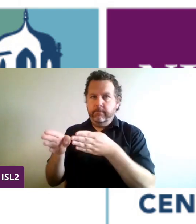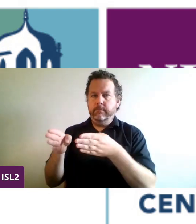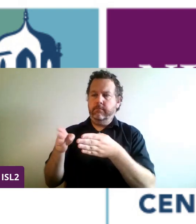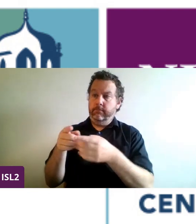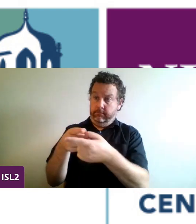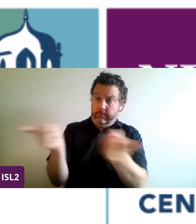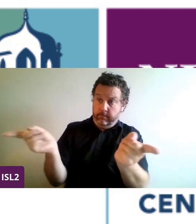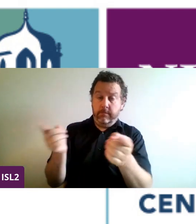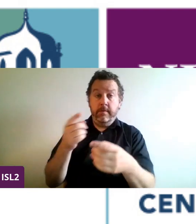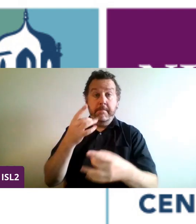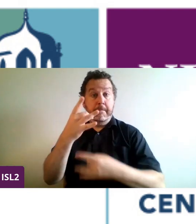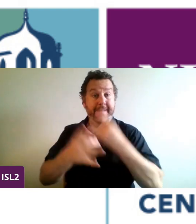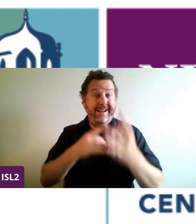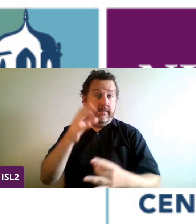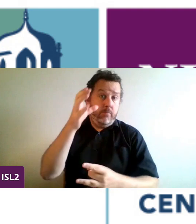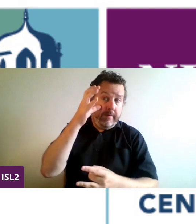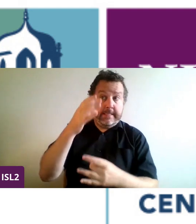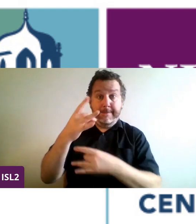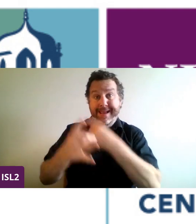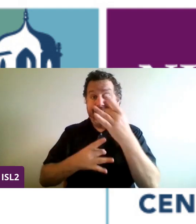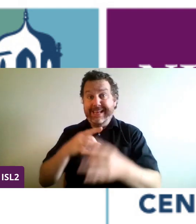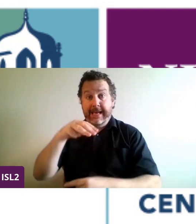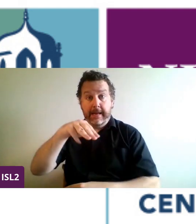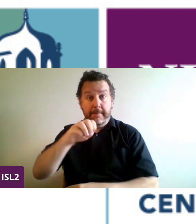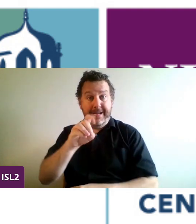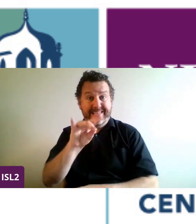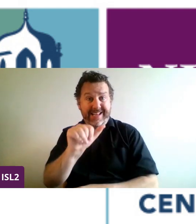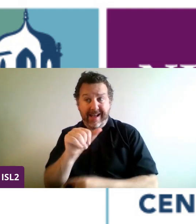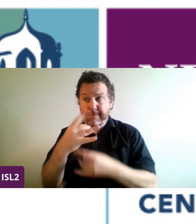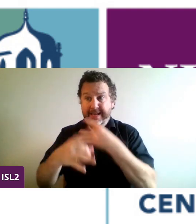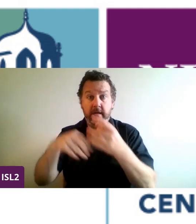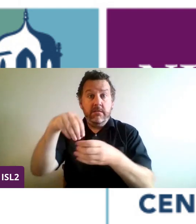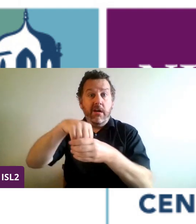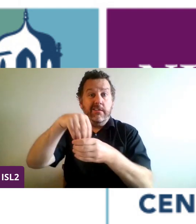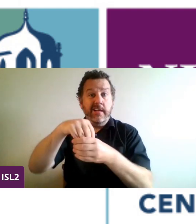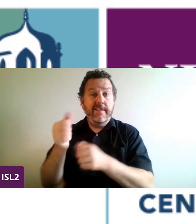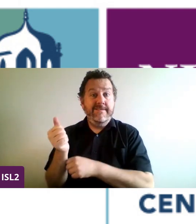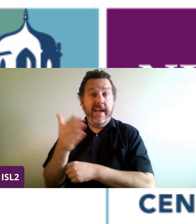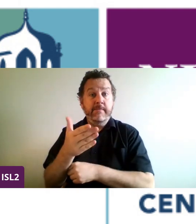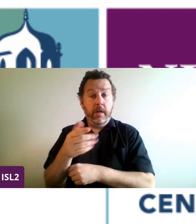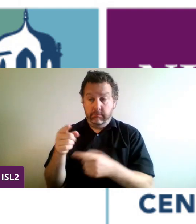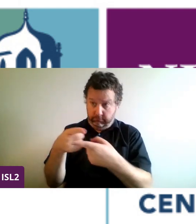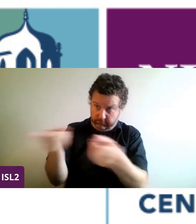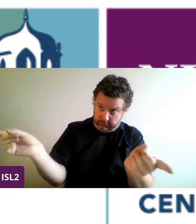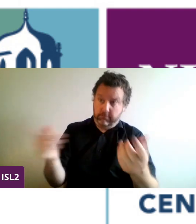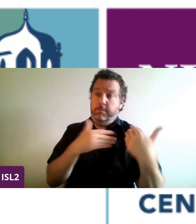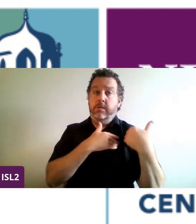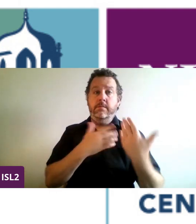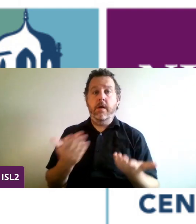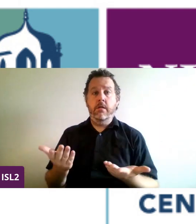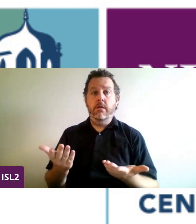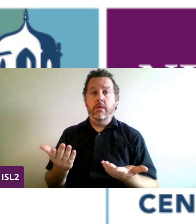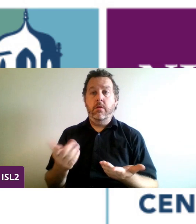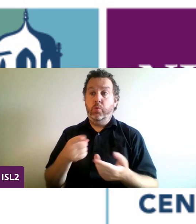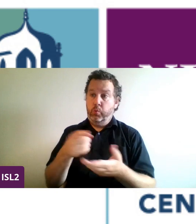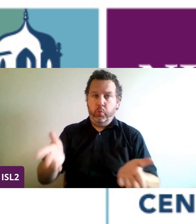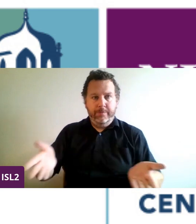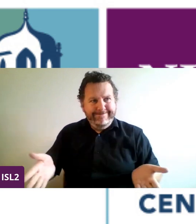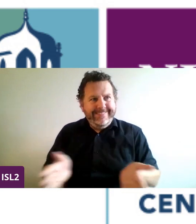producers, the people who are making the content available to the public for sale , to make the work accessible. So that is my